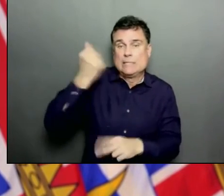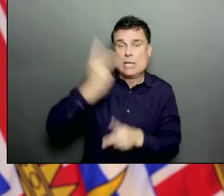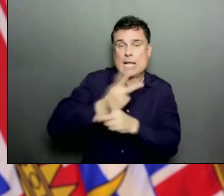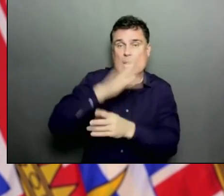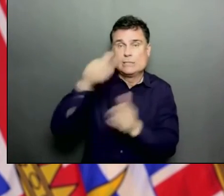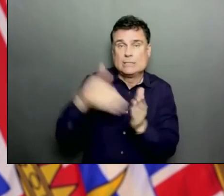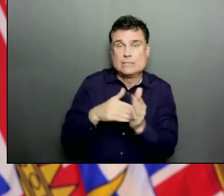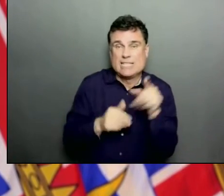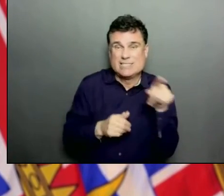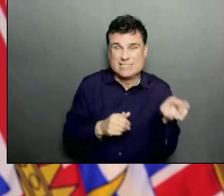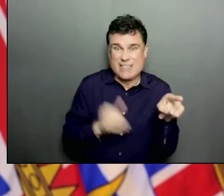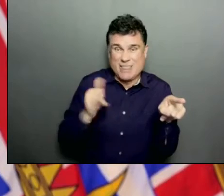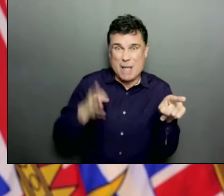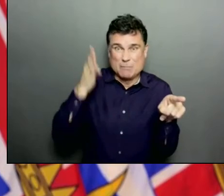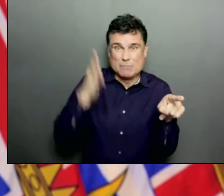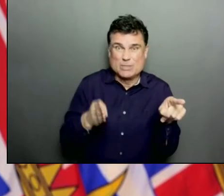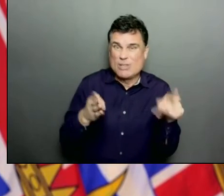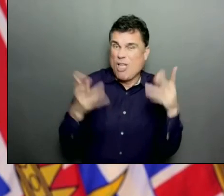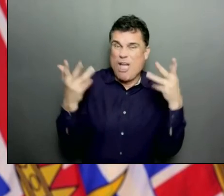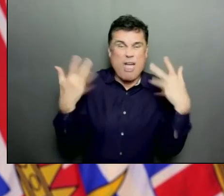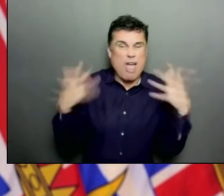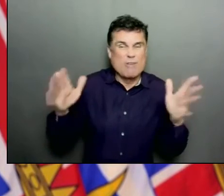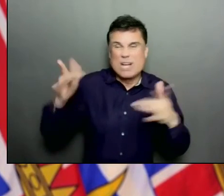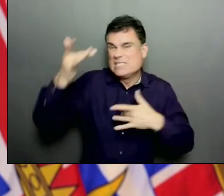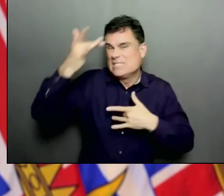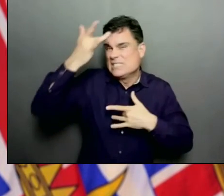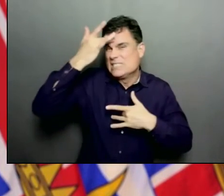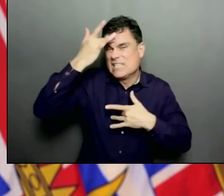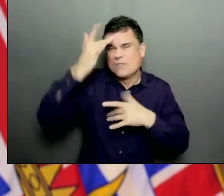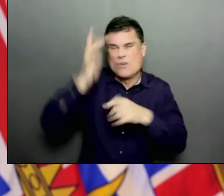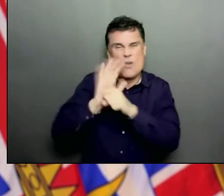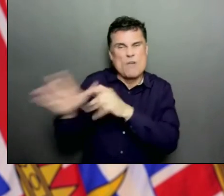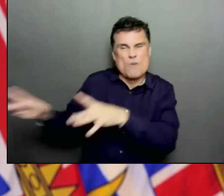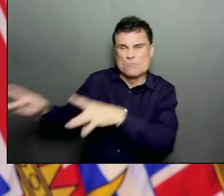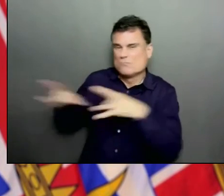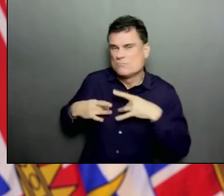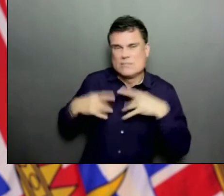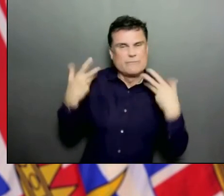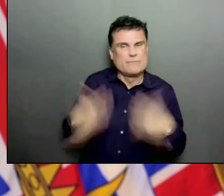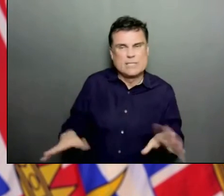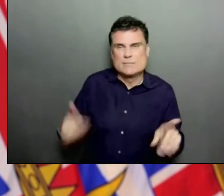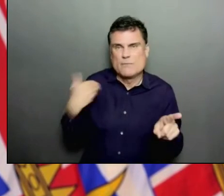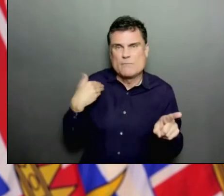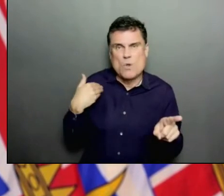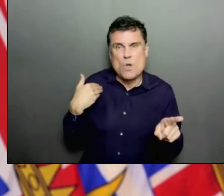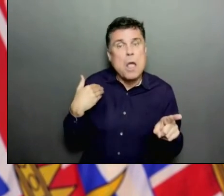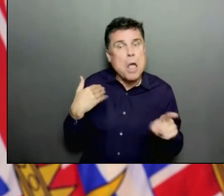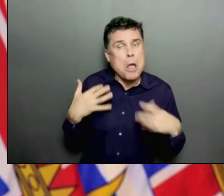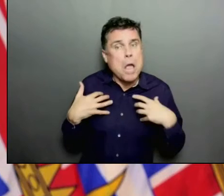Do they get the vaccine as well? Where are they in the lineup?